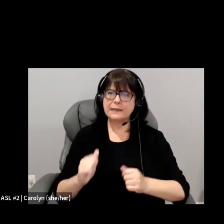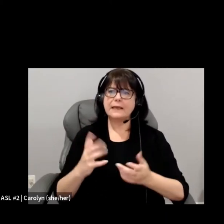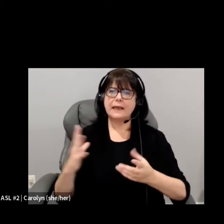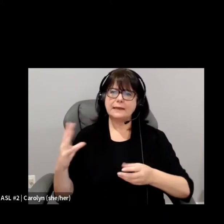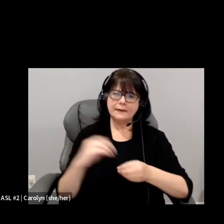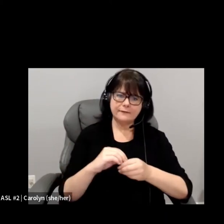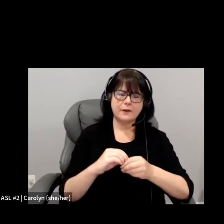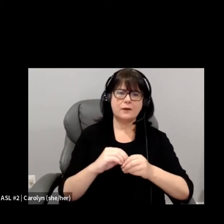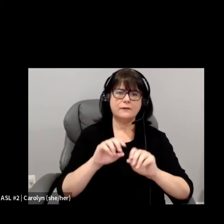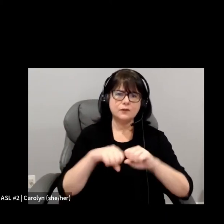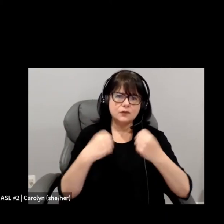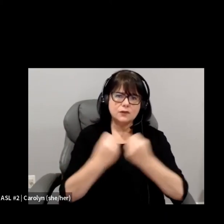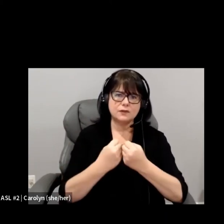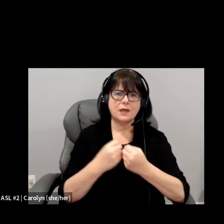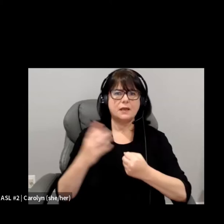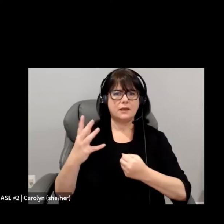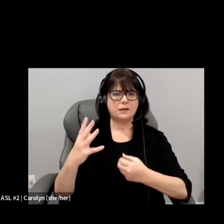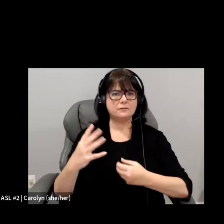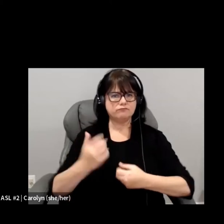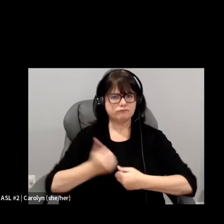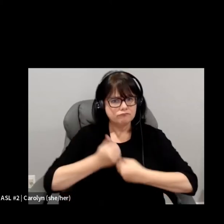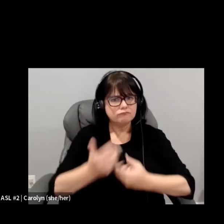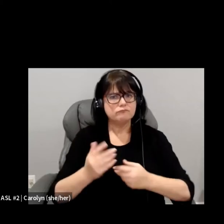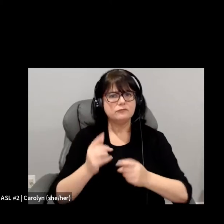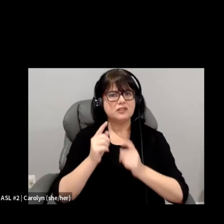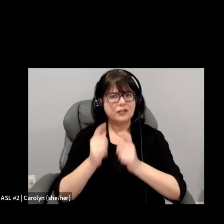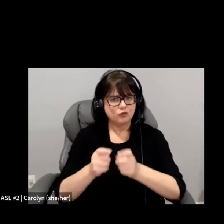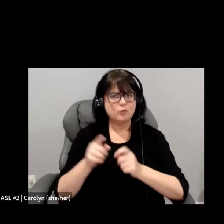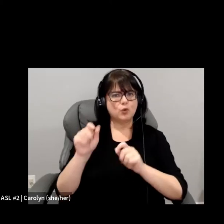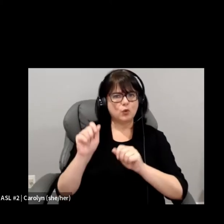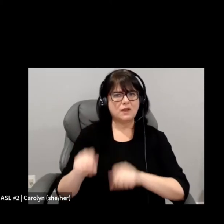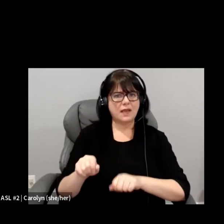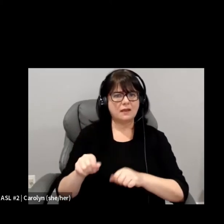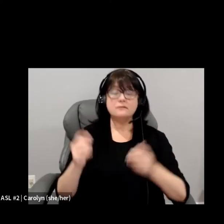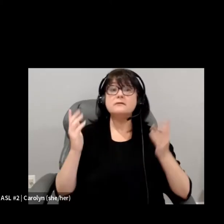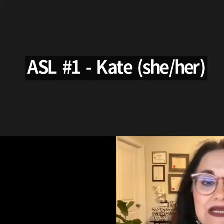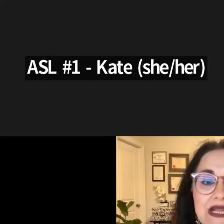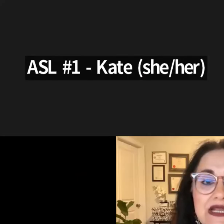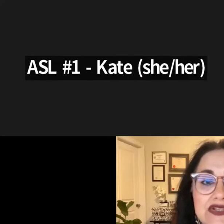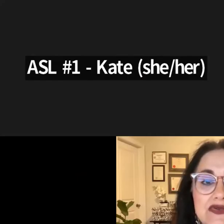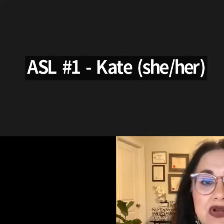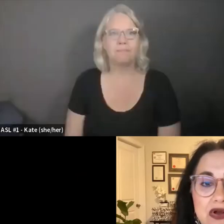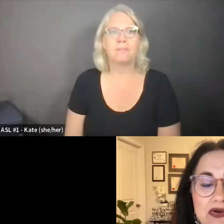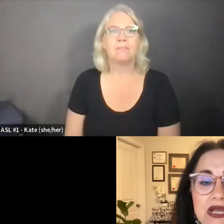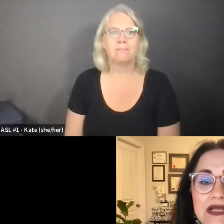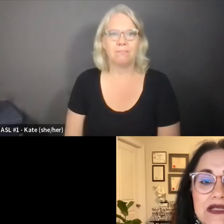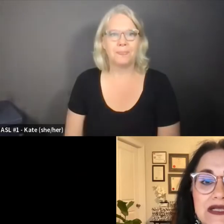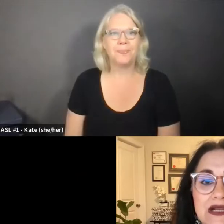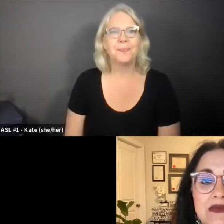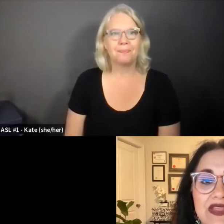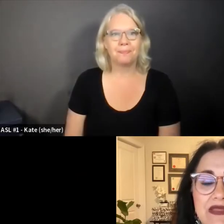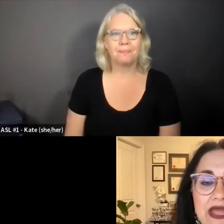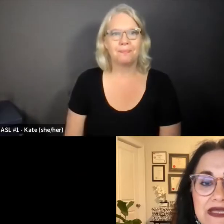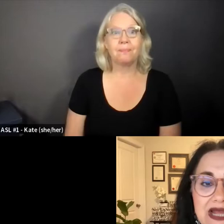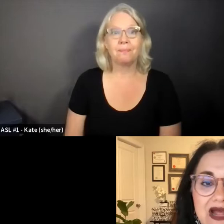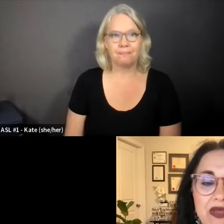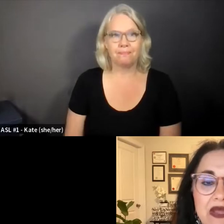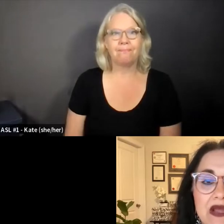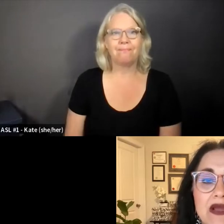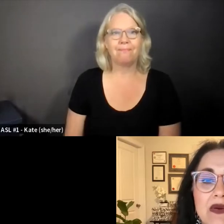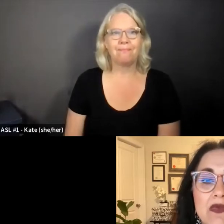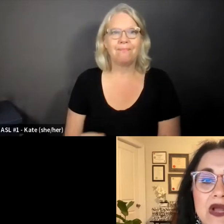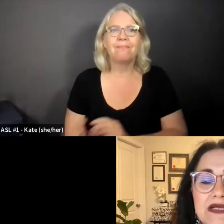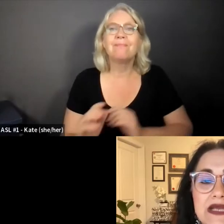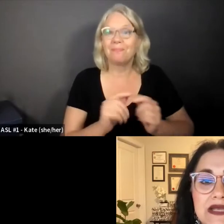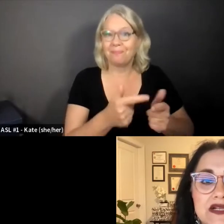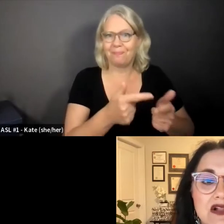THE FIRST CASE THAT CAME UNDER THE NEW 1982 CODE TO DEAL WITH HANDICAP WAS A CASE CALLED